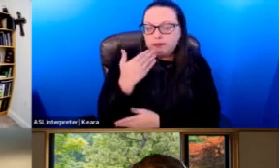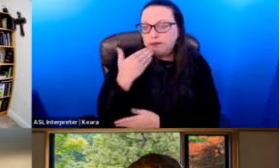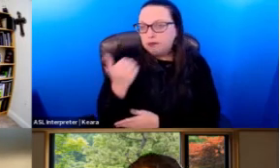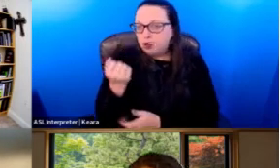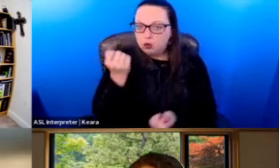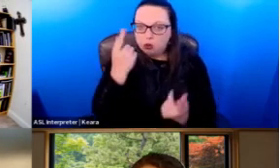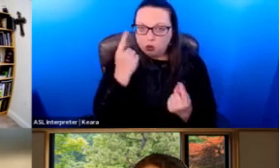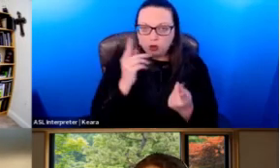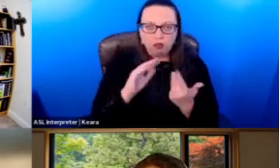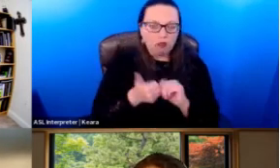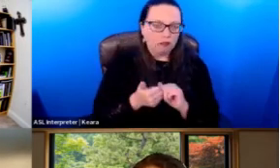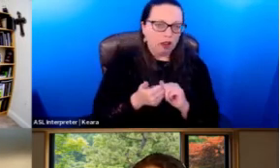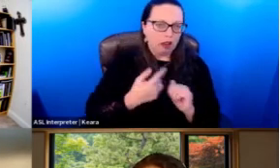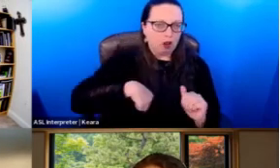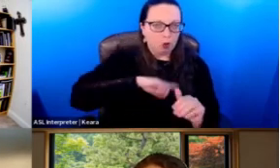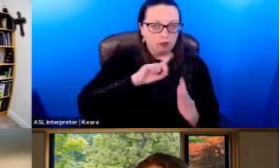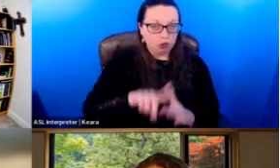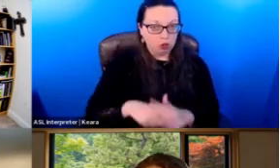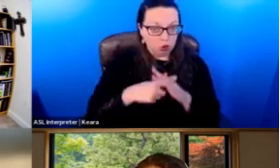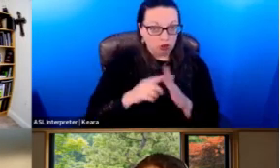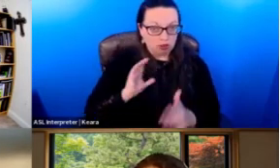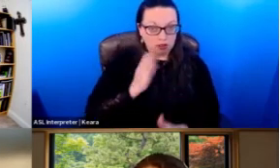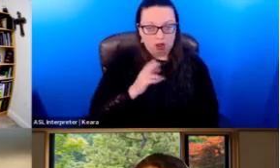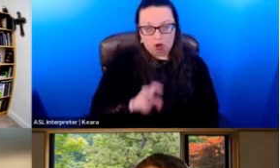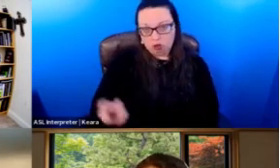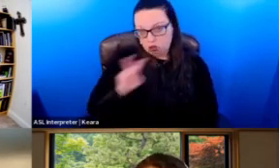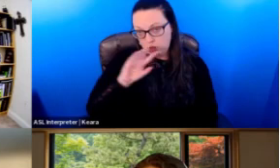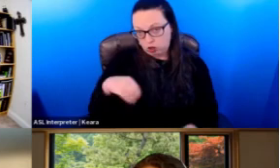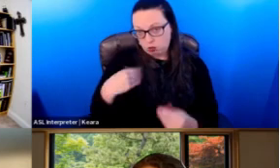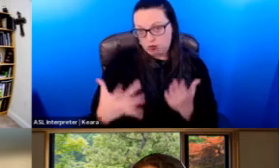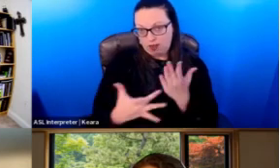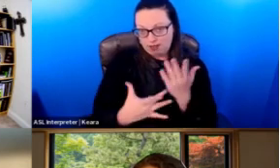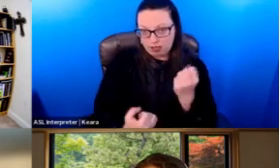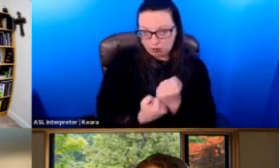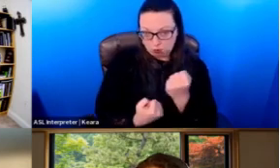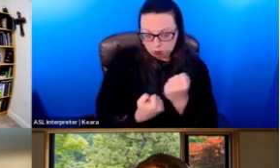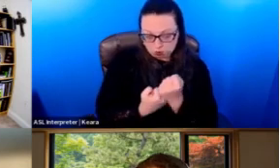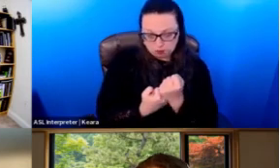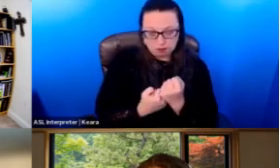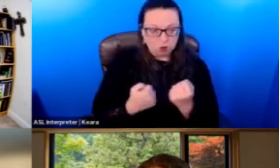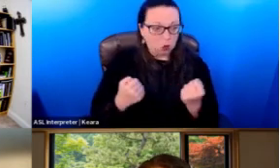services, excuse me, people with disabilities that have received services from grantees we met